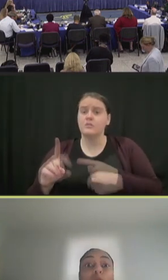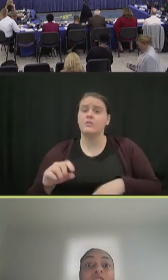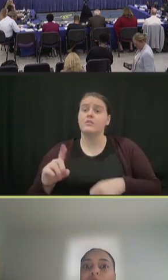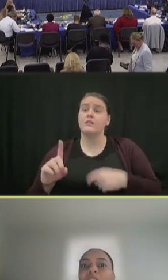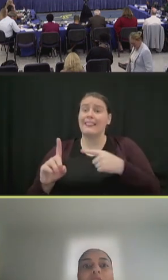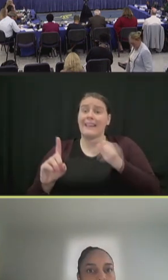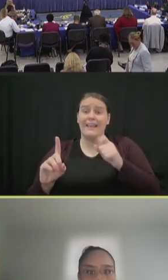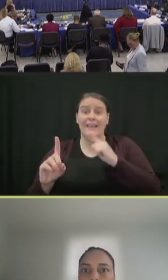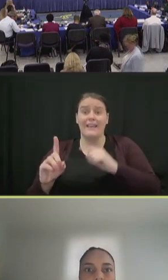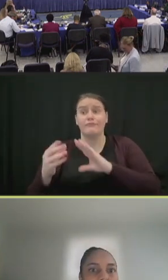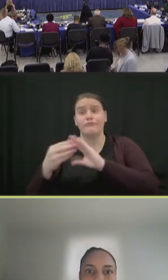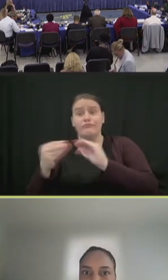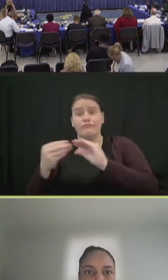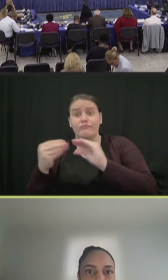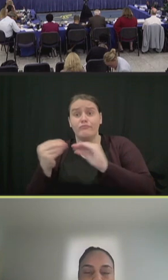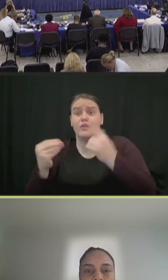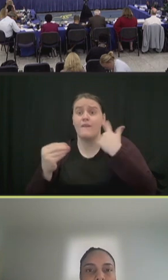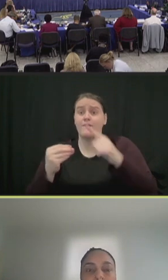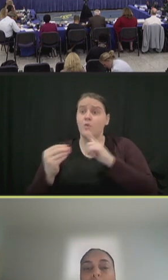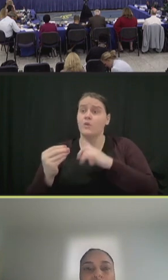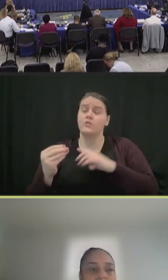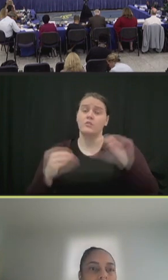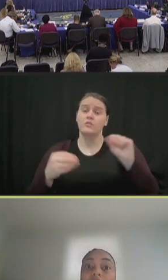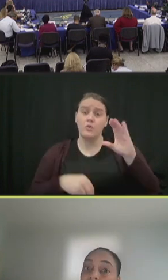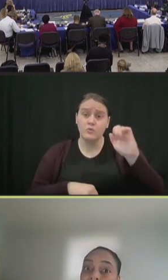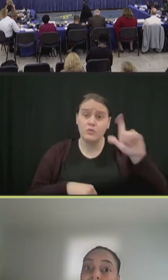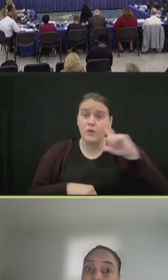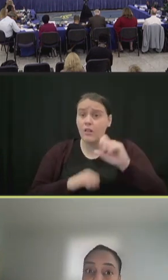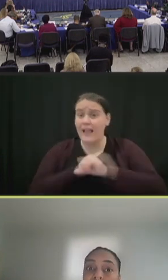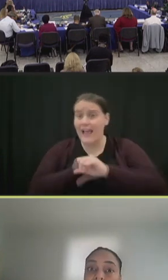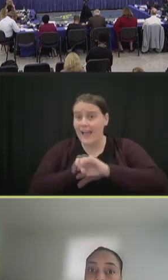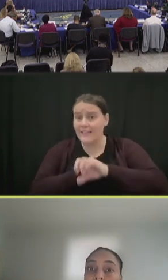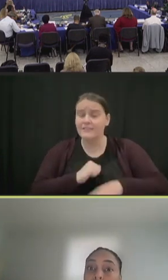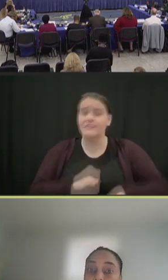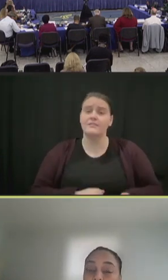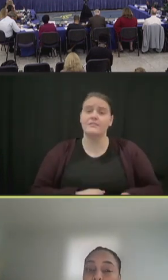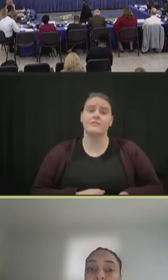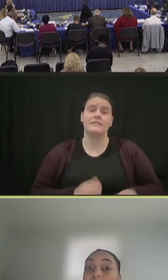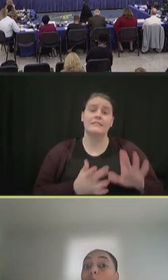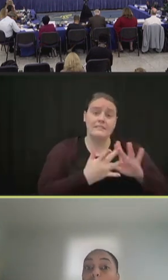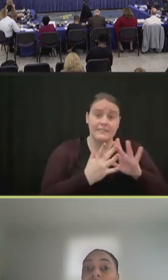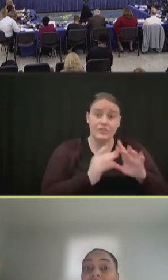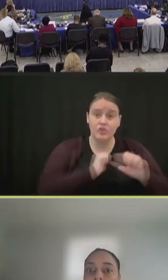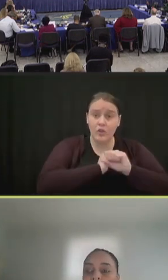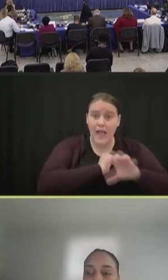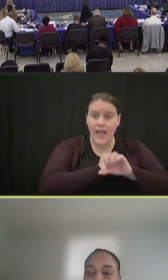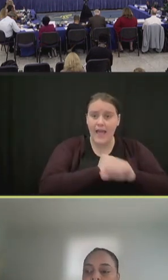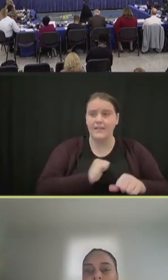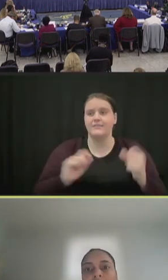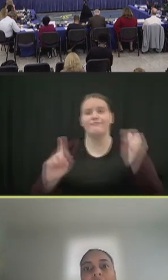or whatever ads that are the most effective in reaching the people who hold these beliefs,